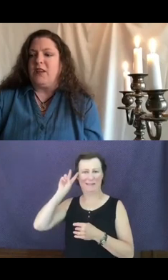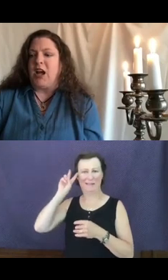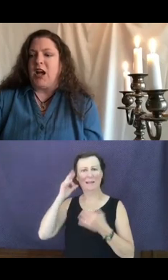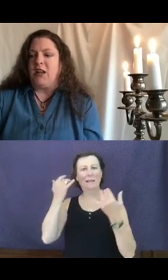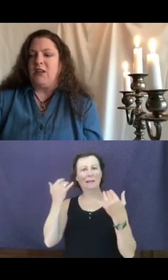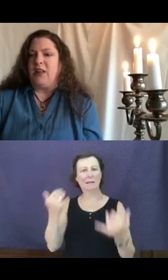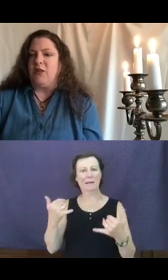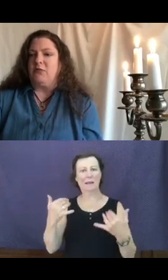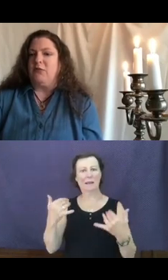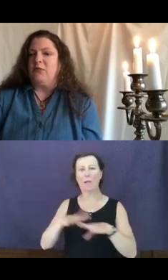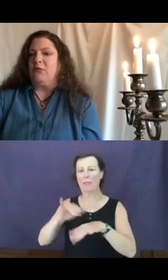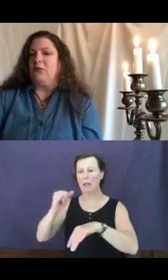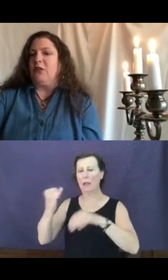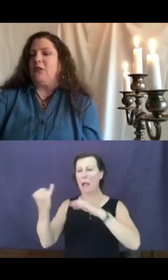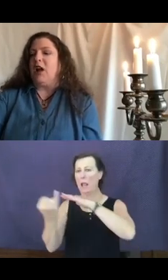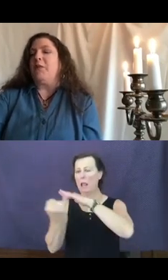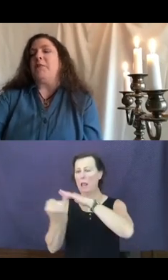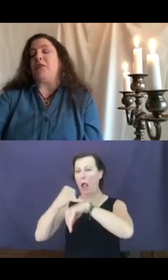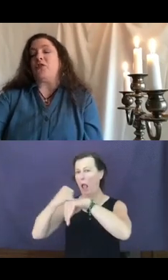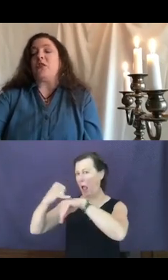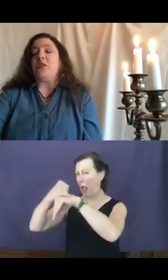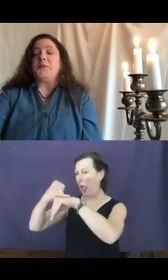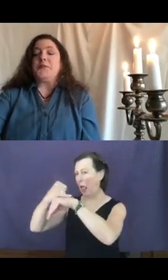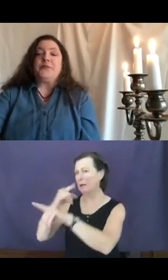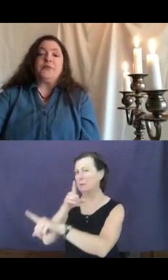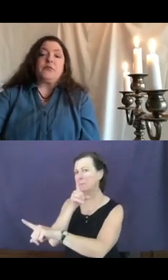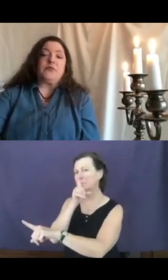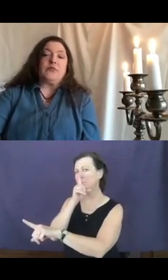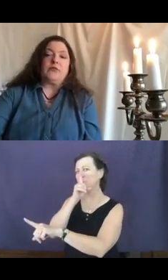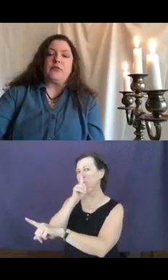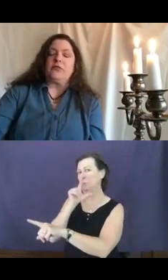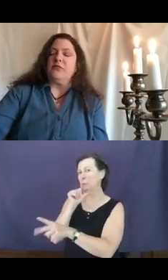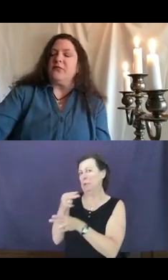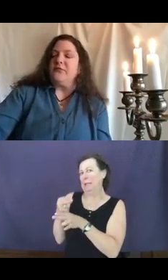island that will not be mentioned.